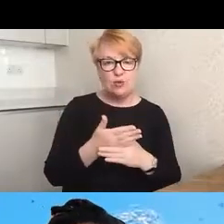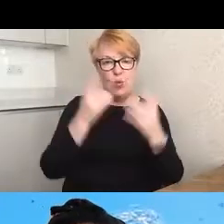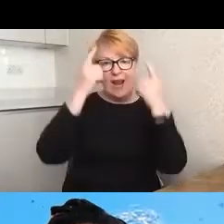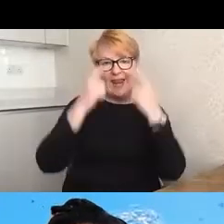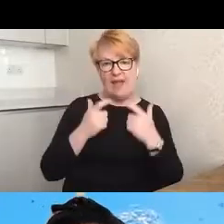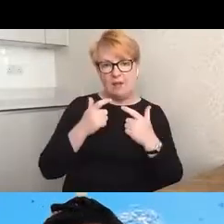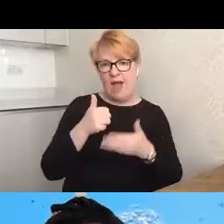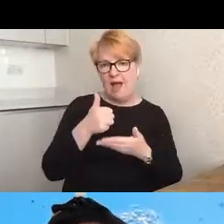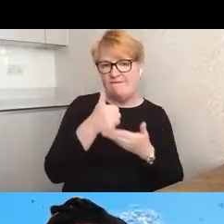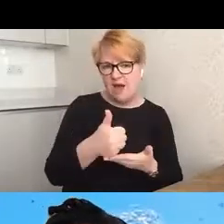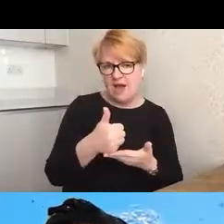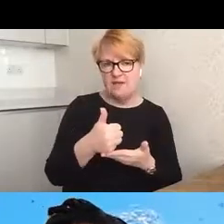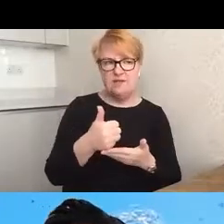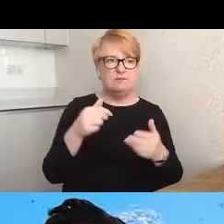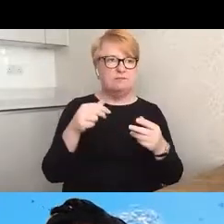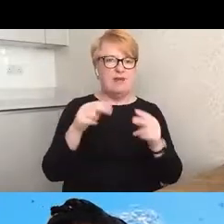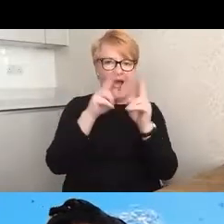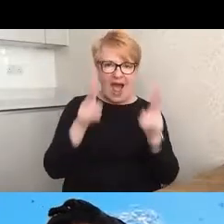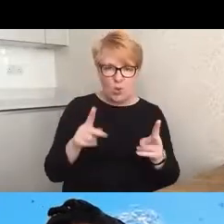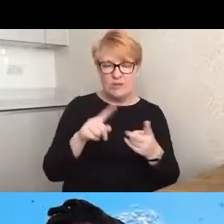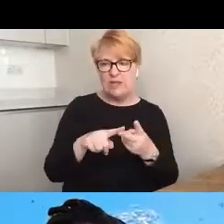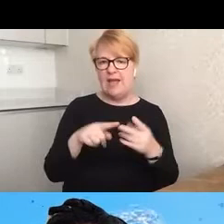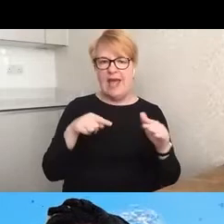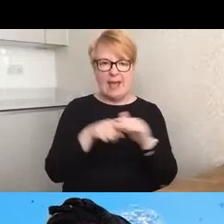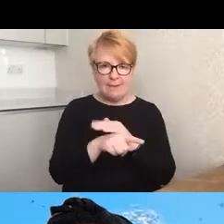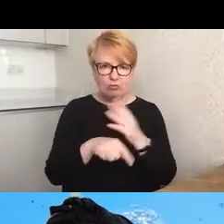around housing, immigration, education, as well as food and laughter.